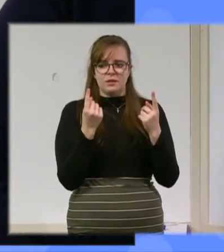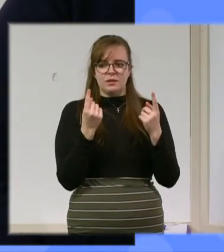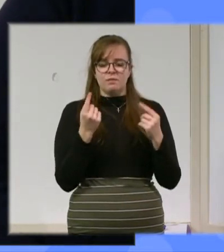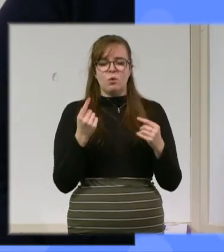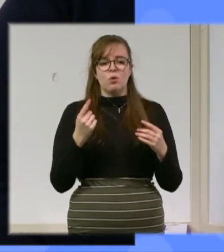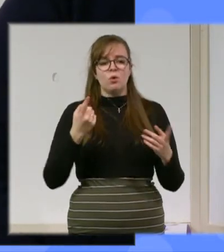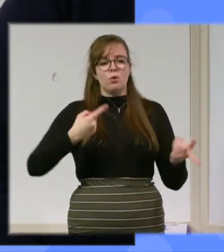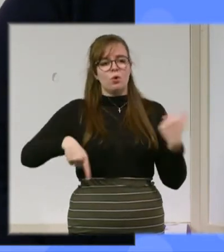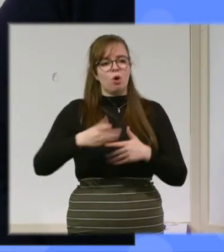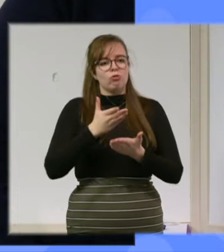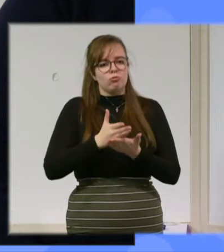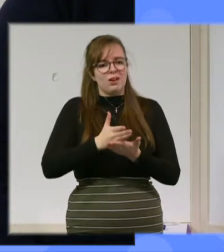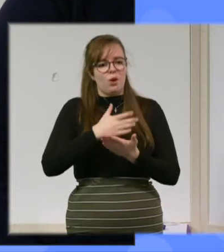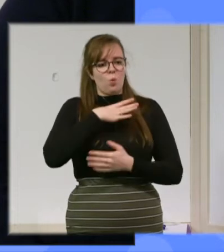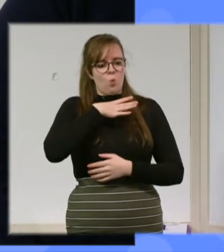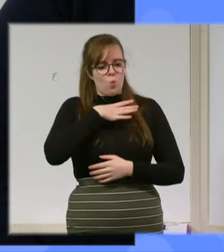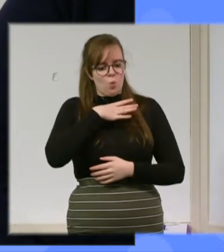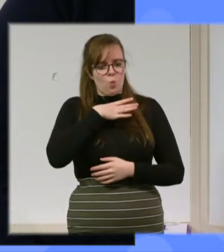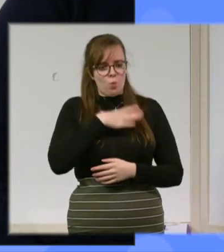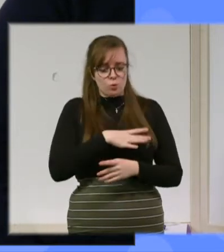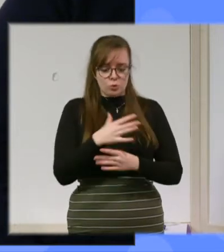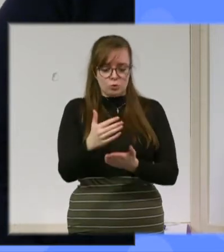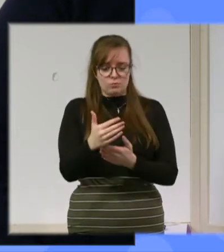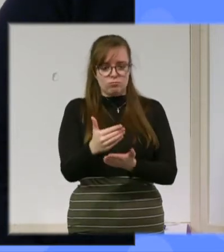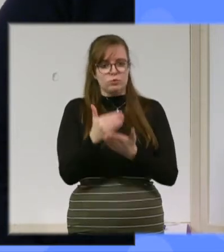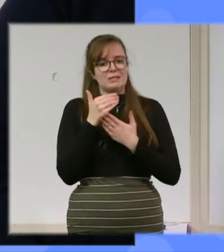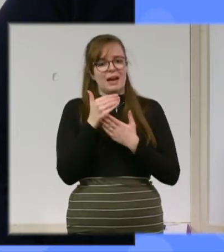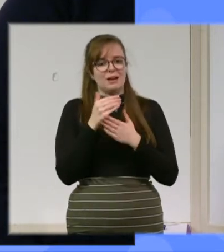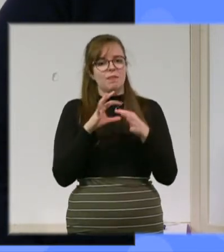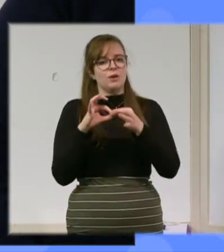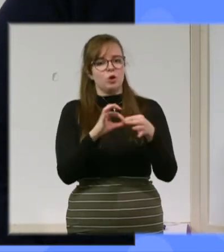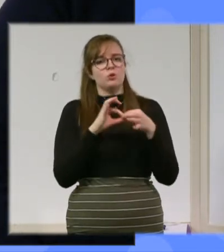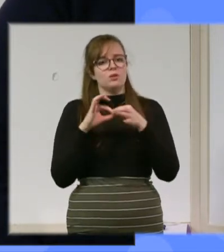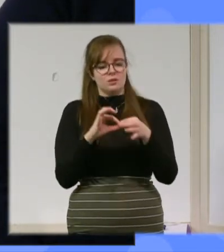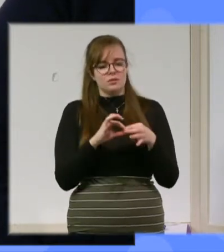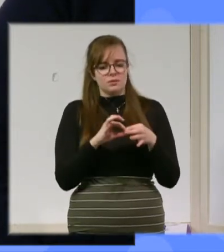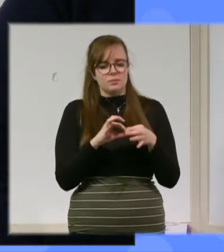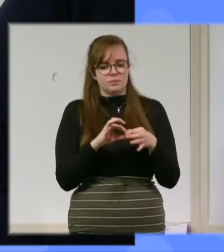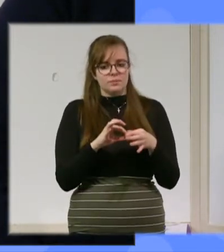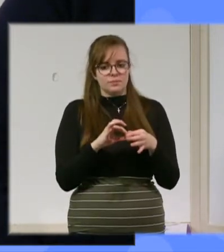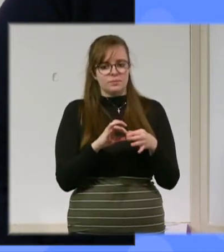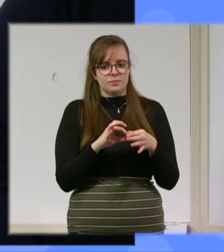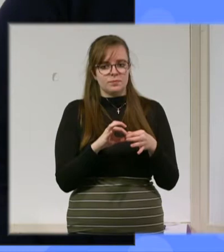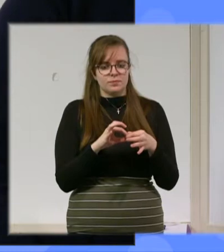to protect the Union this that this former Union by not finding some